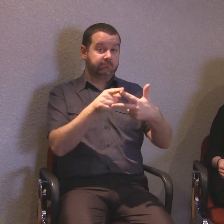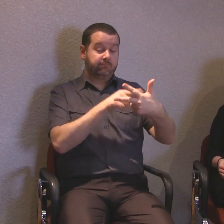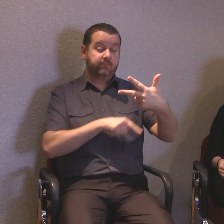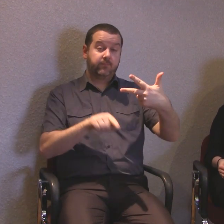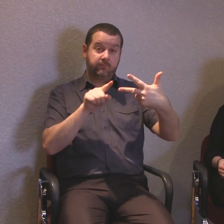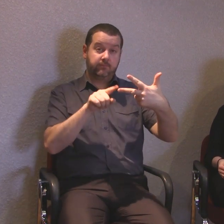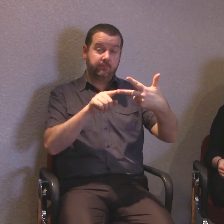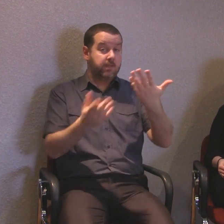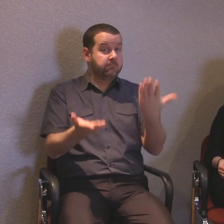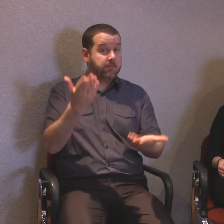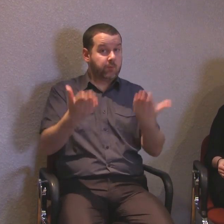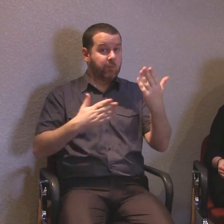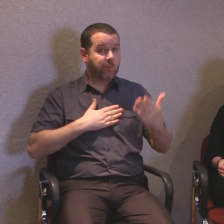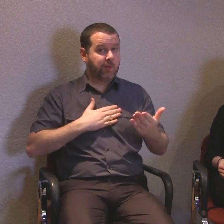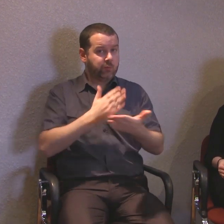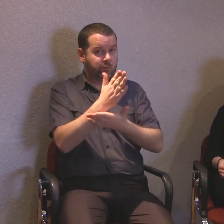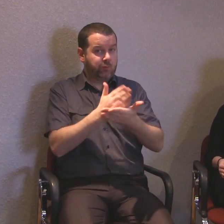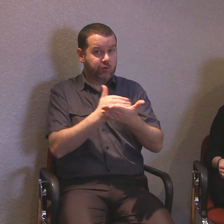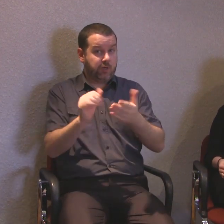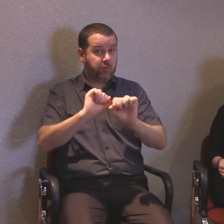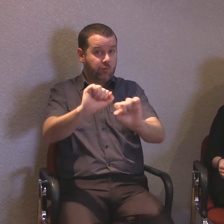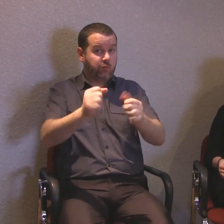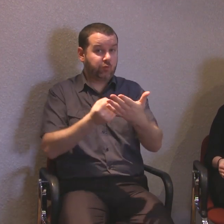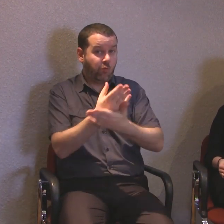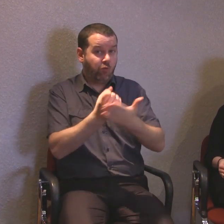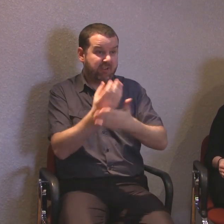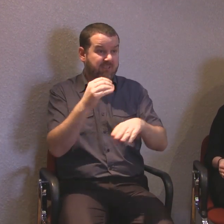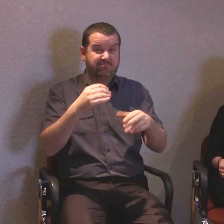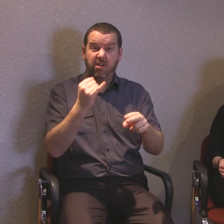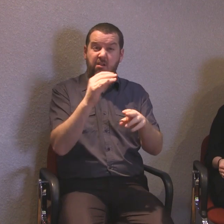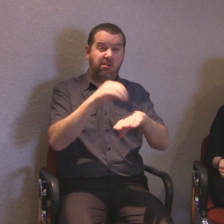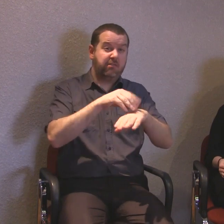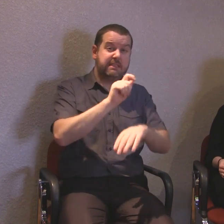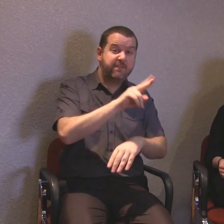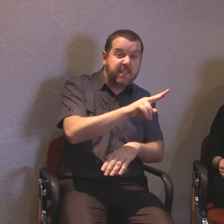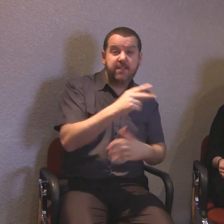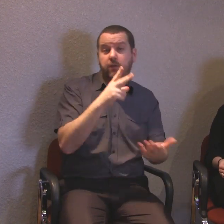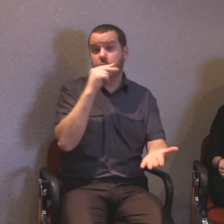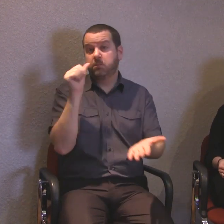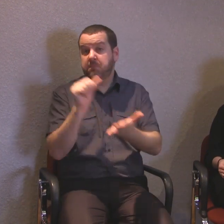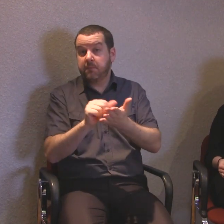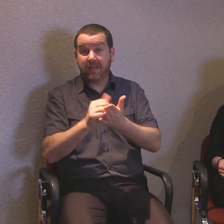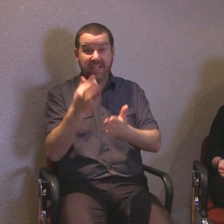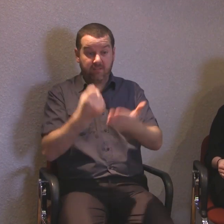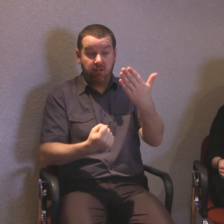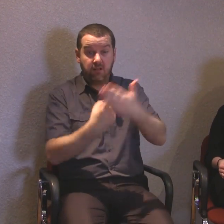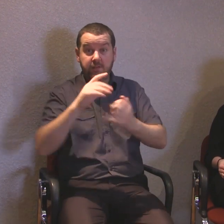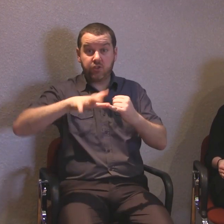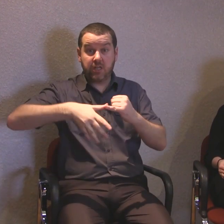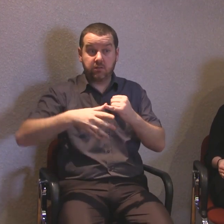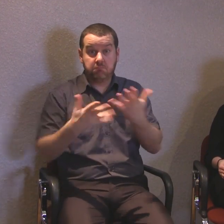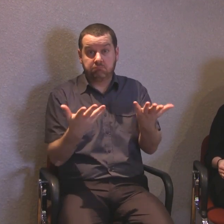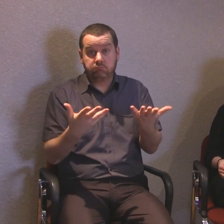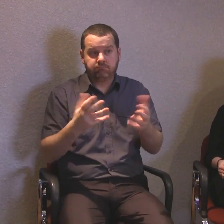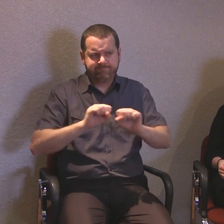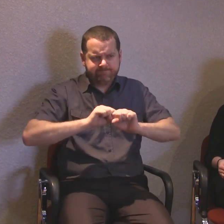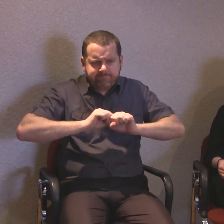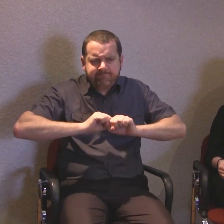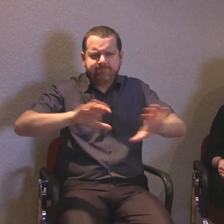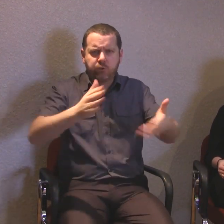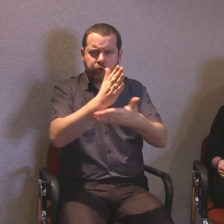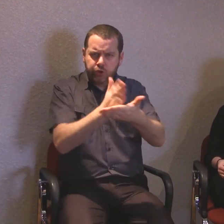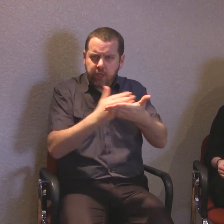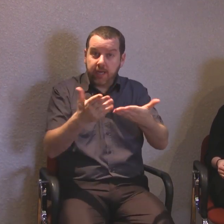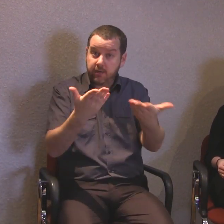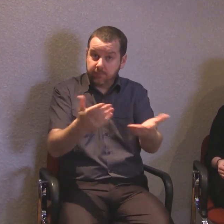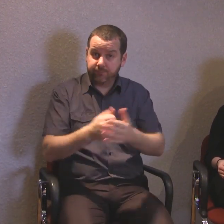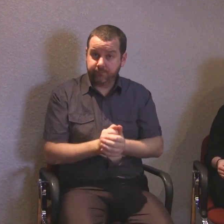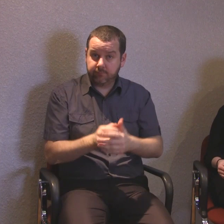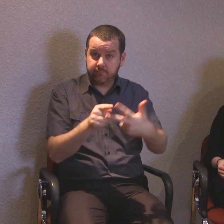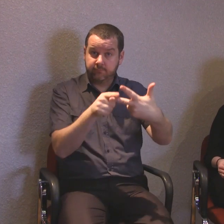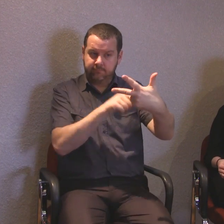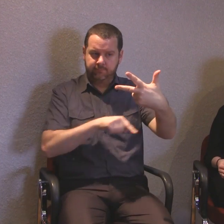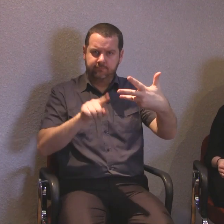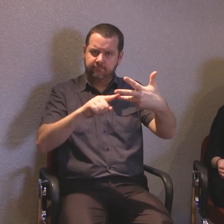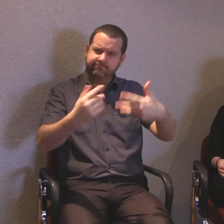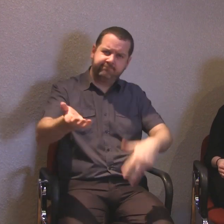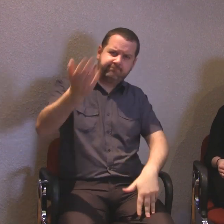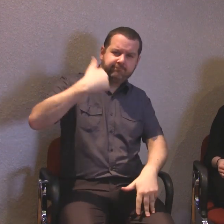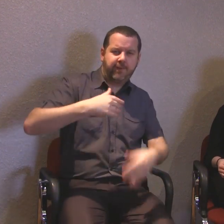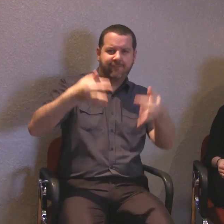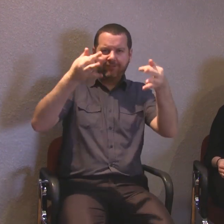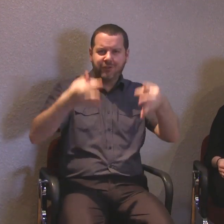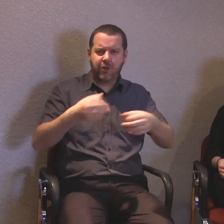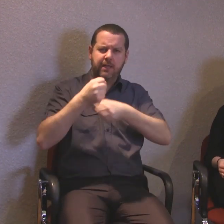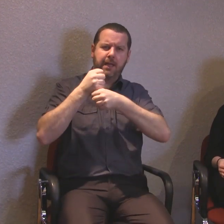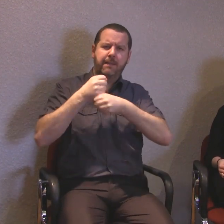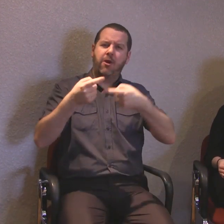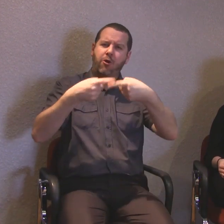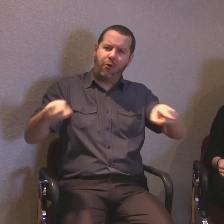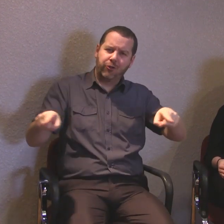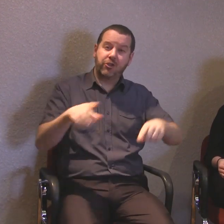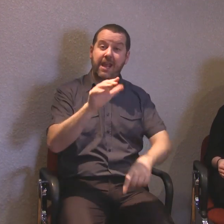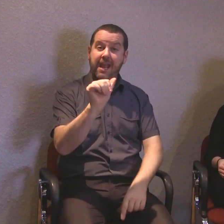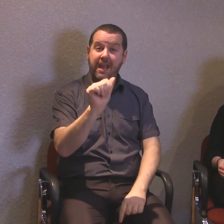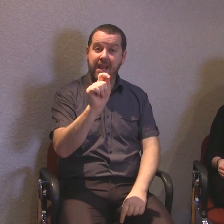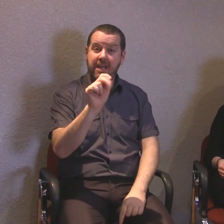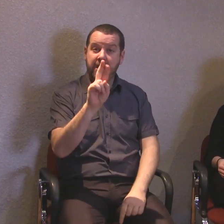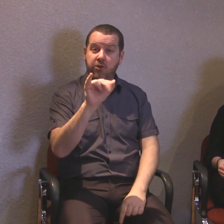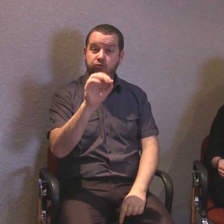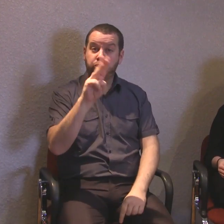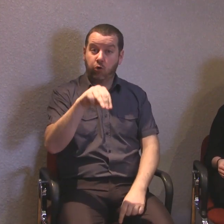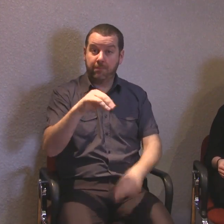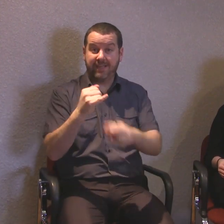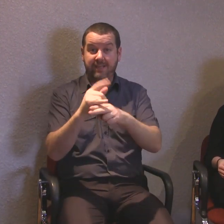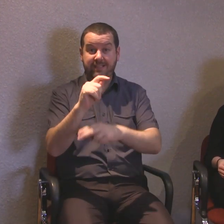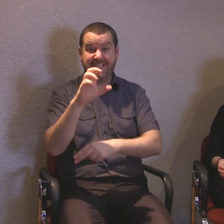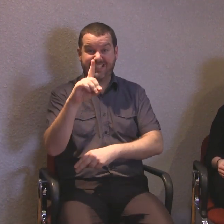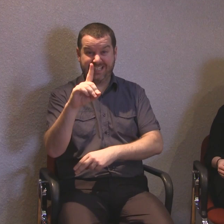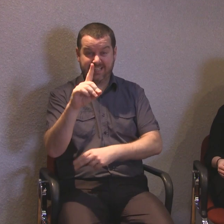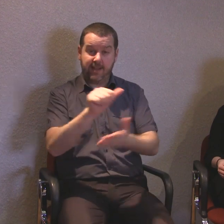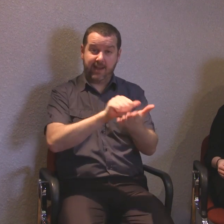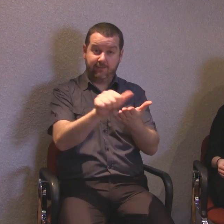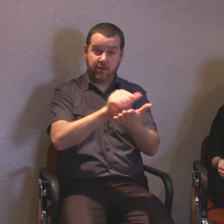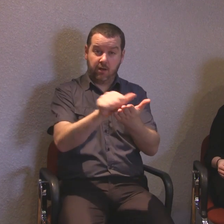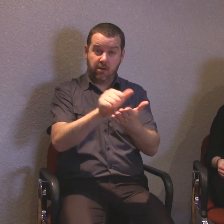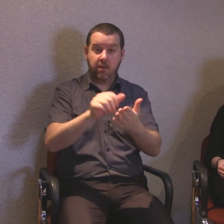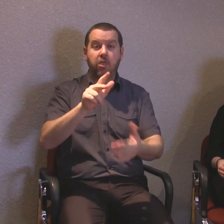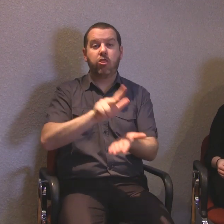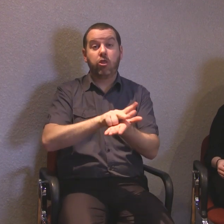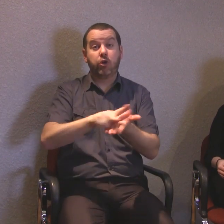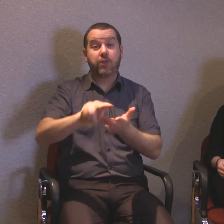You can also attend of launch in Trinity College, Dublin on the 13th January at 11 am